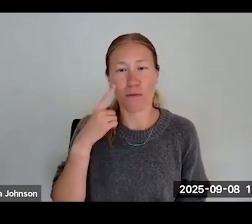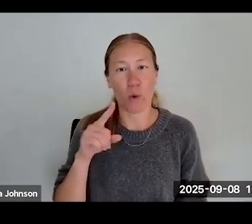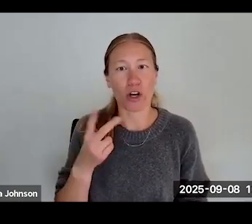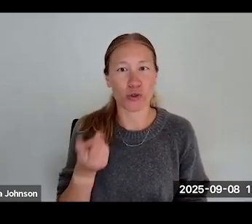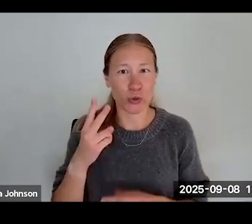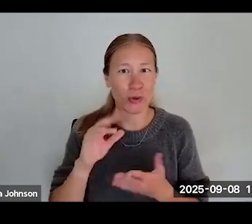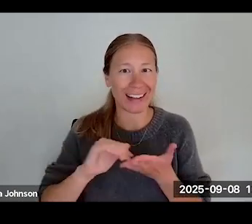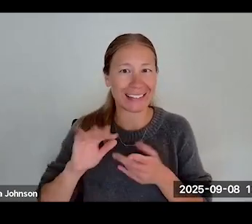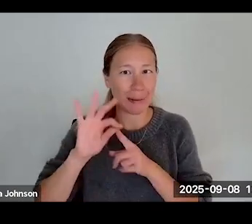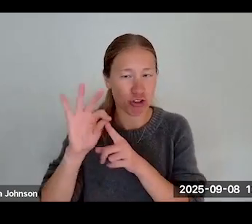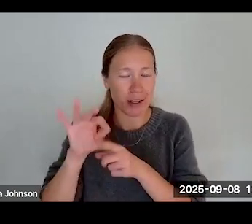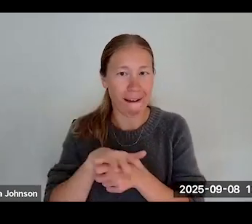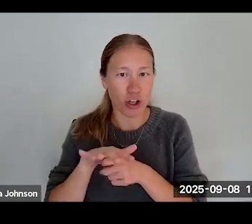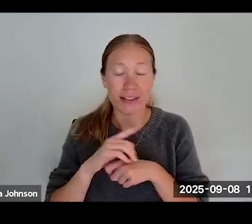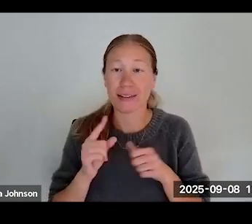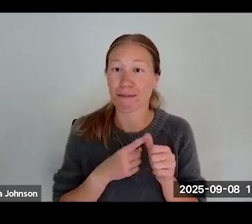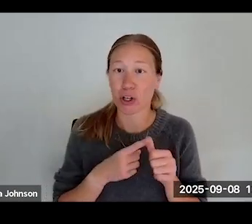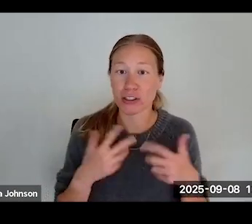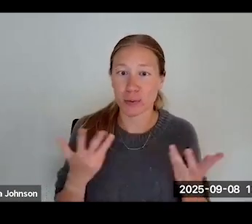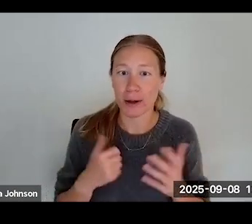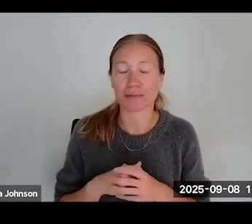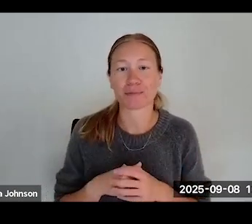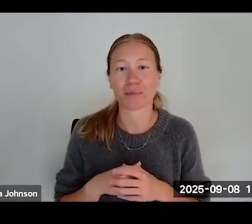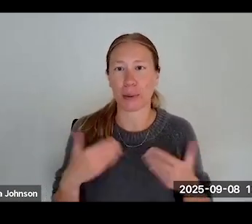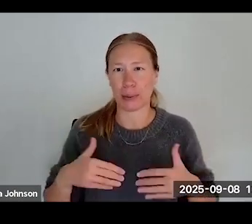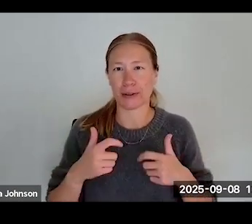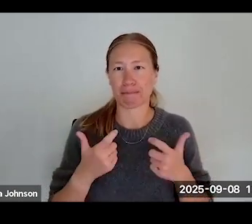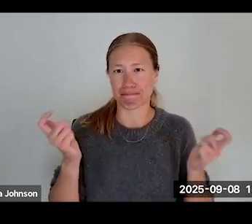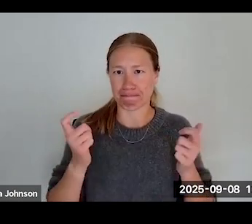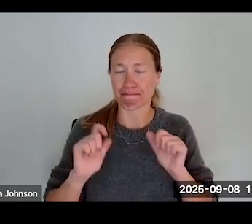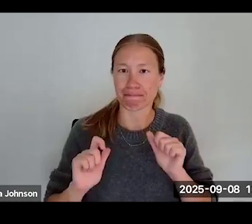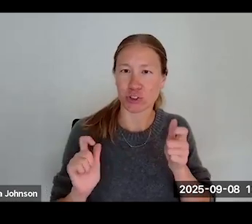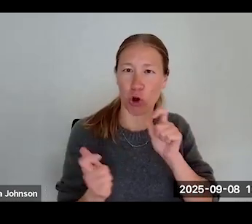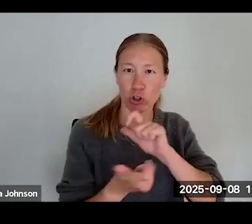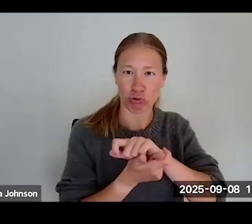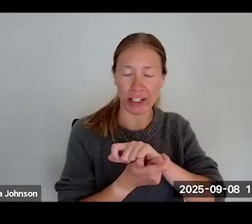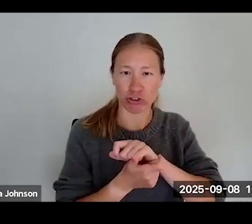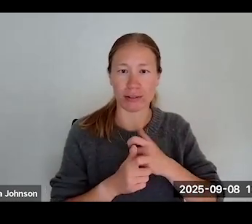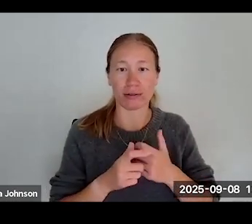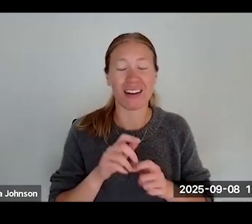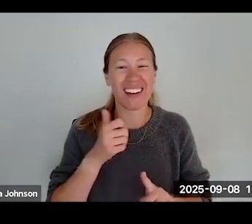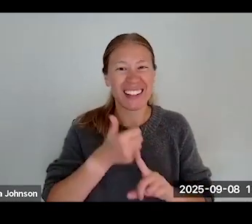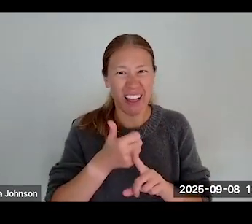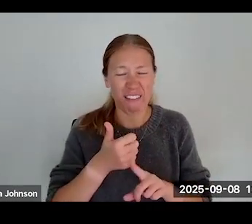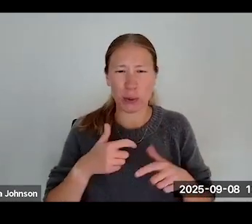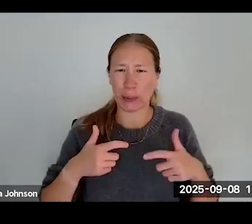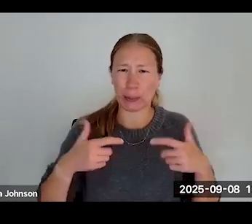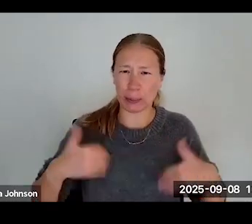So the first is an exception for fundamental alteration. So a fundamental alteration is a change that is so significant